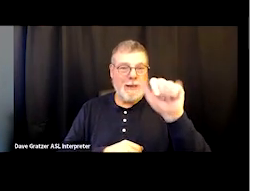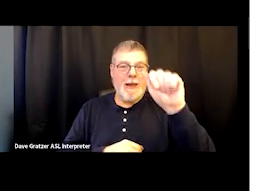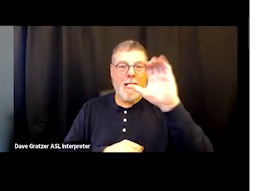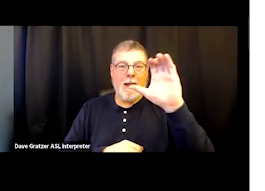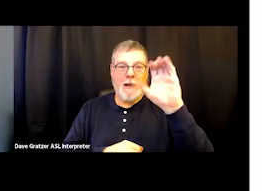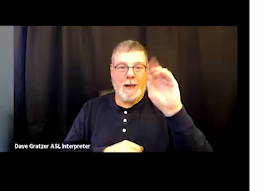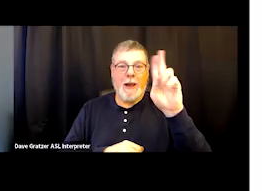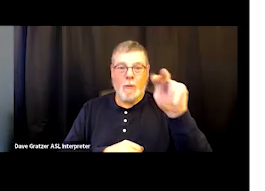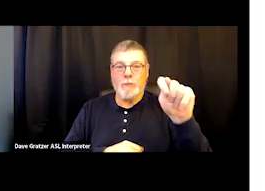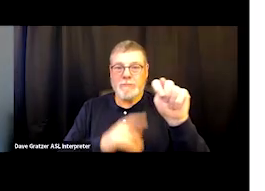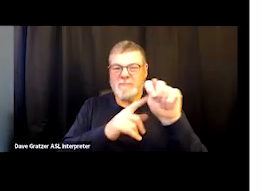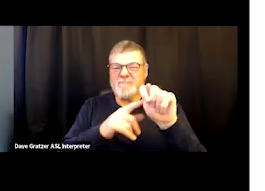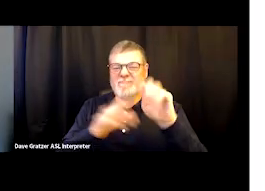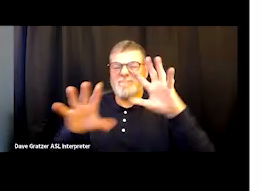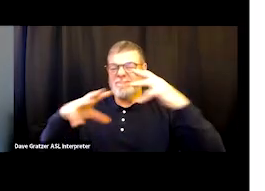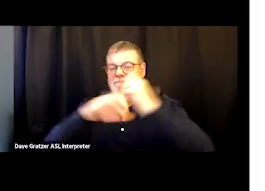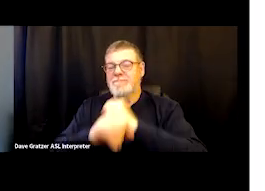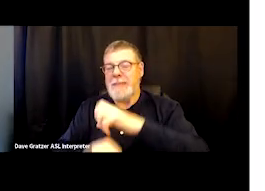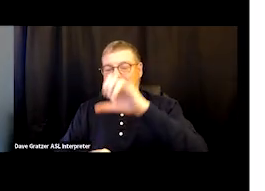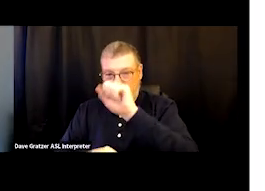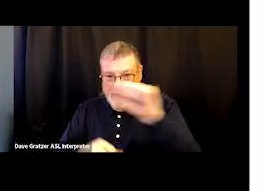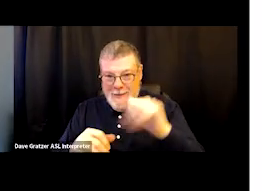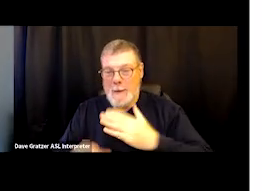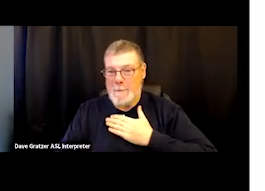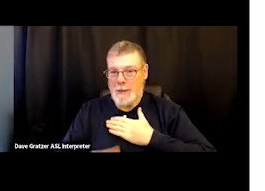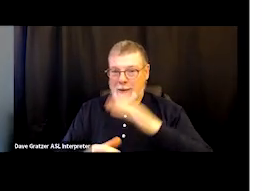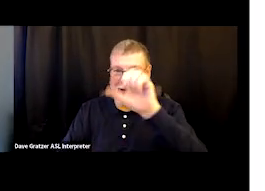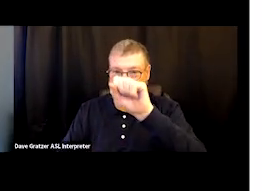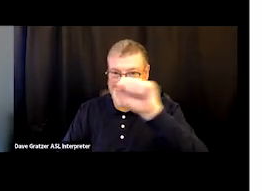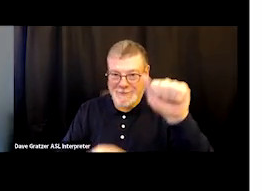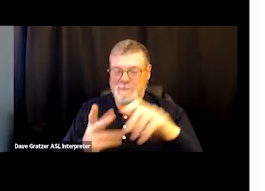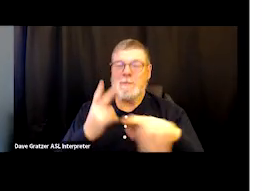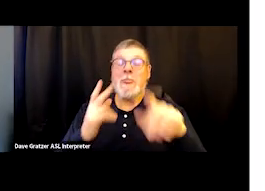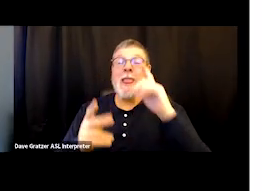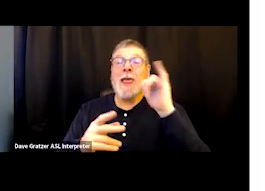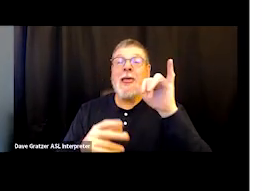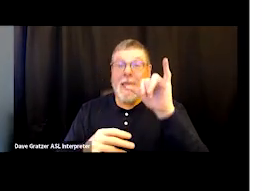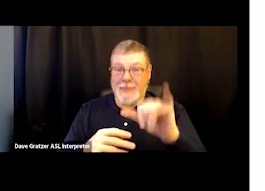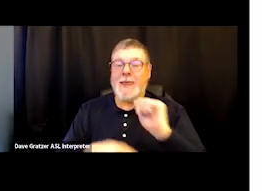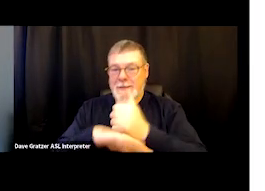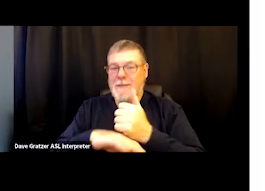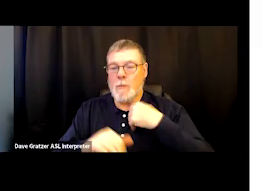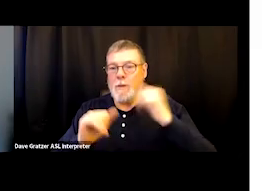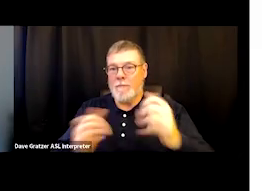for helping the applicants that you are assisting with setting up a my Social Security account.